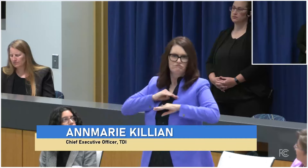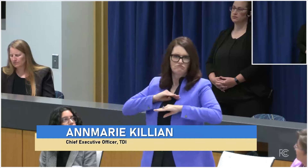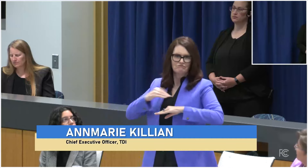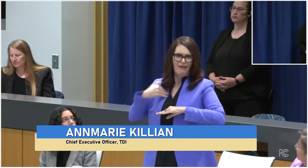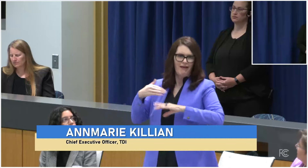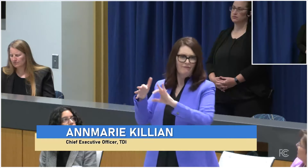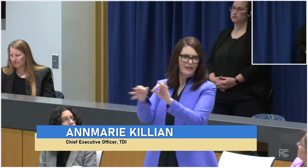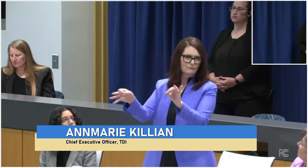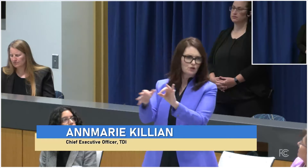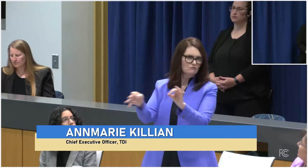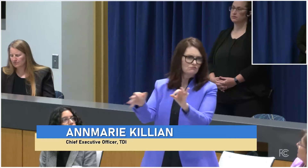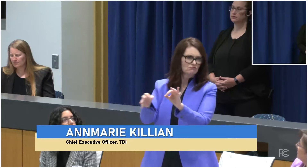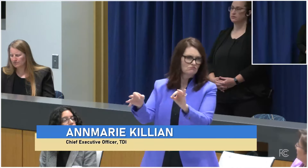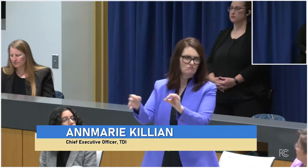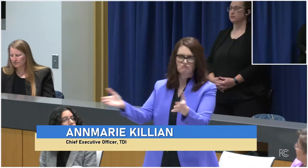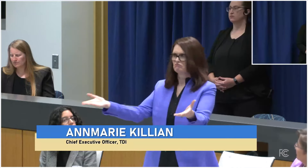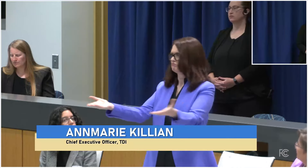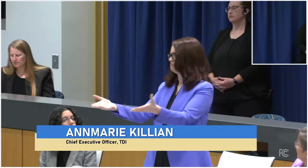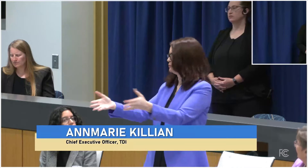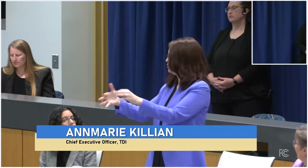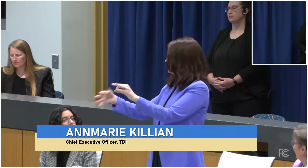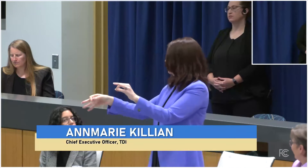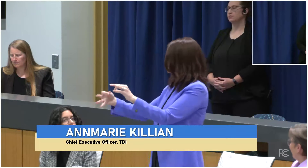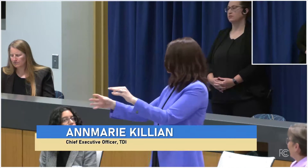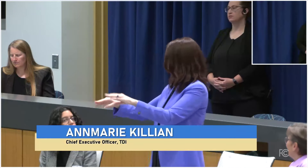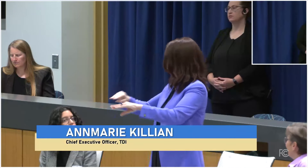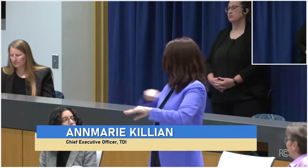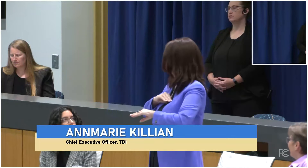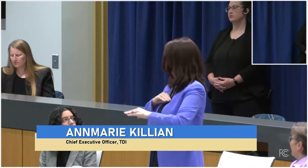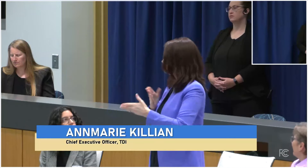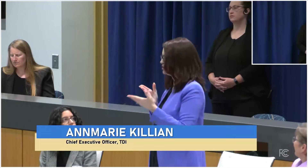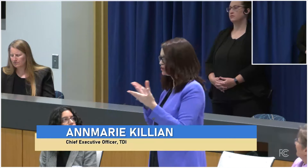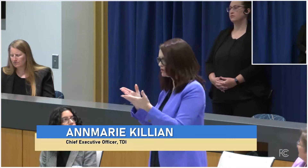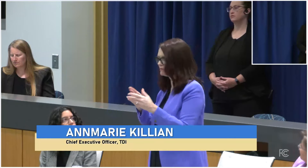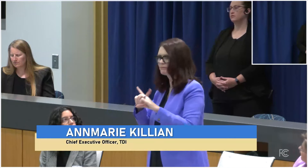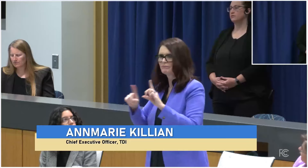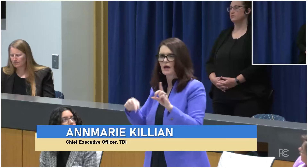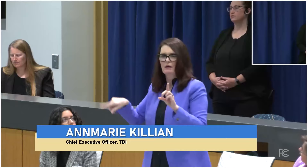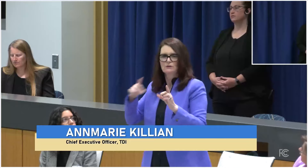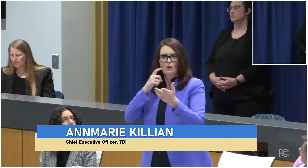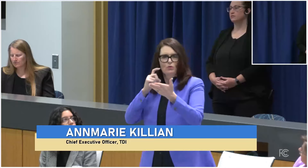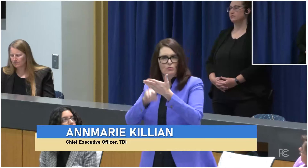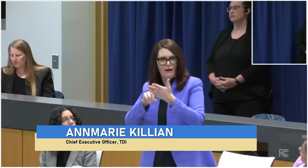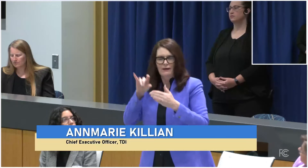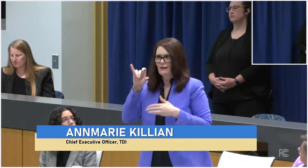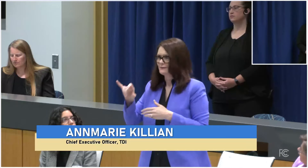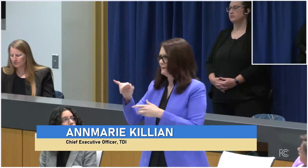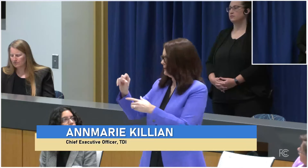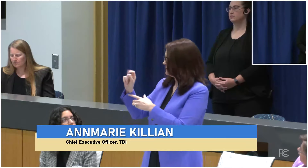MISUNDERSTANDING FROM PROVIDERS OF SERVICES. WHETHER THAT'S GOVERNMENT, INDUSTRY, MEDICAL OR HEALTH